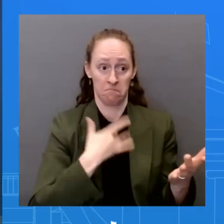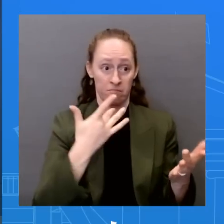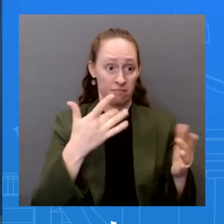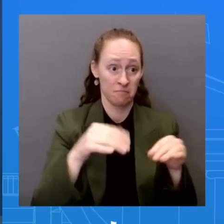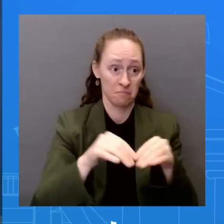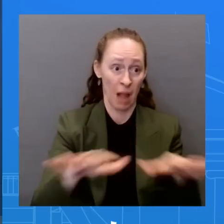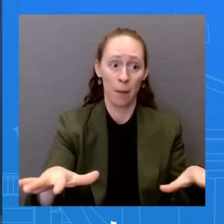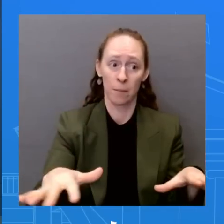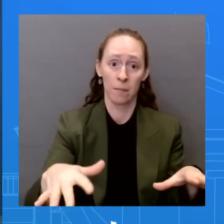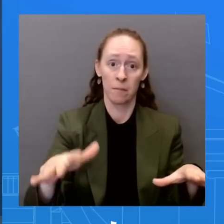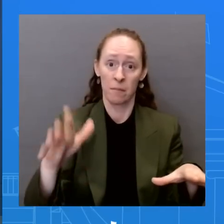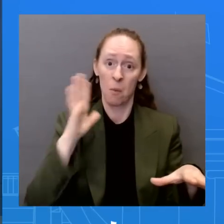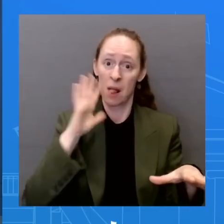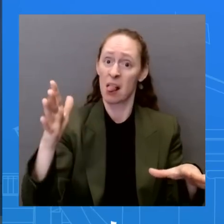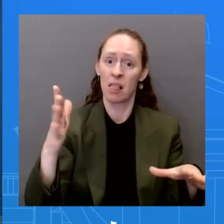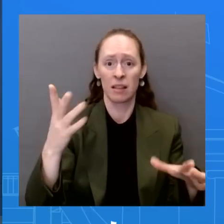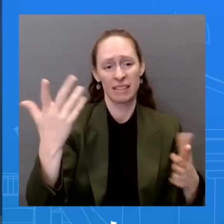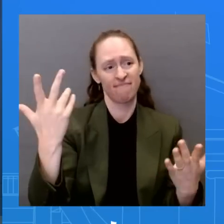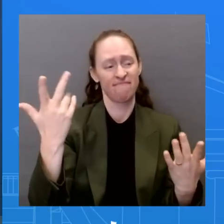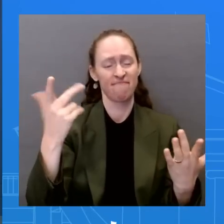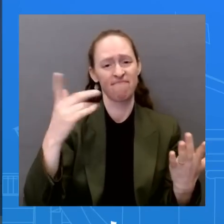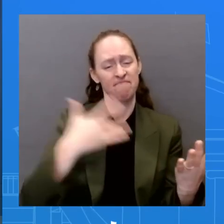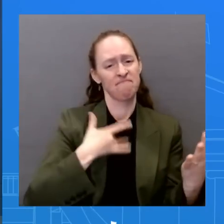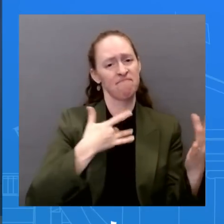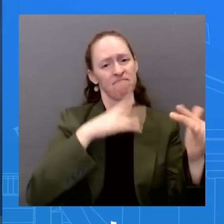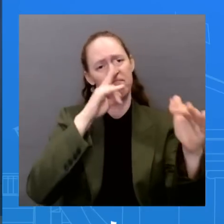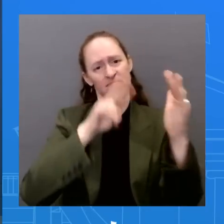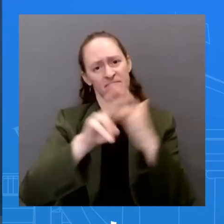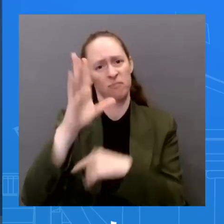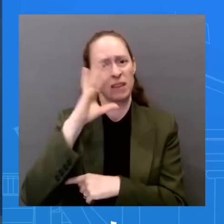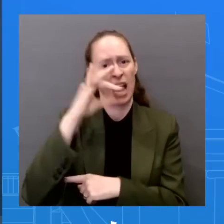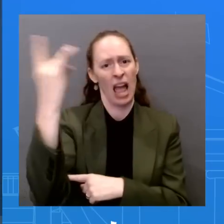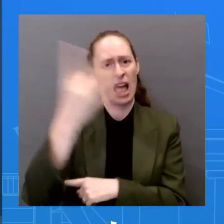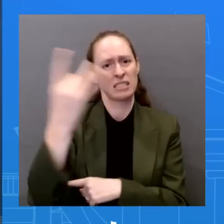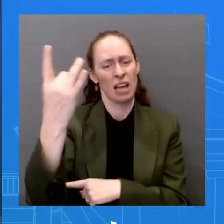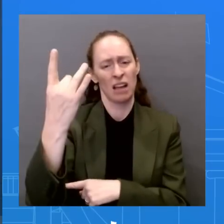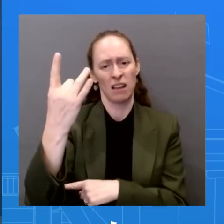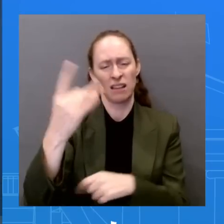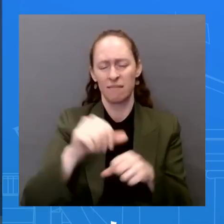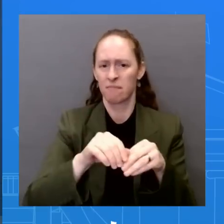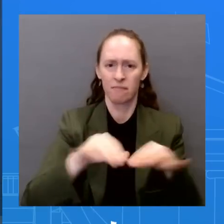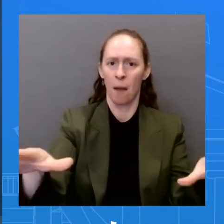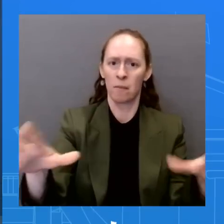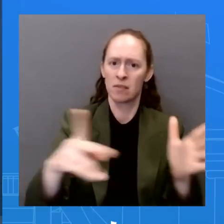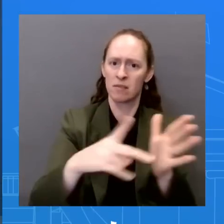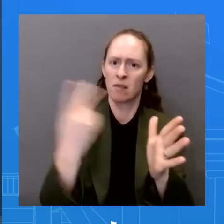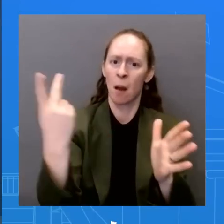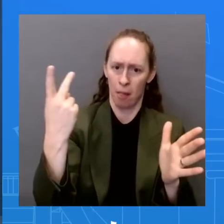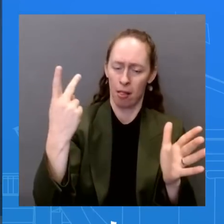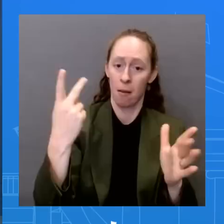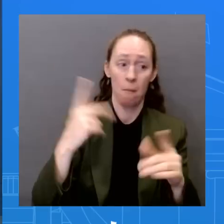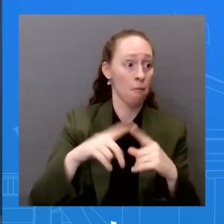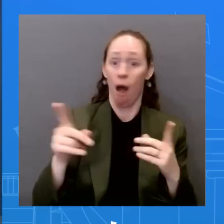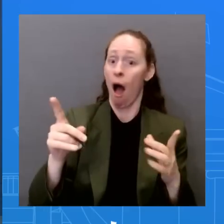showing encouraging signs of progress. The positive trends that we're seeing in this data also speak to the actions